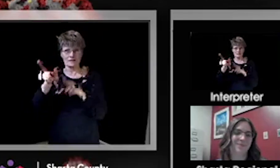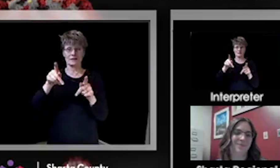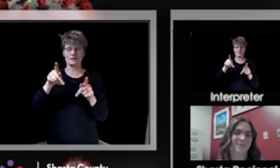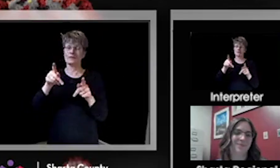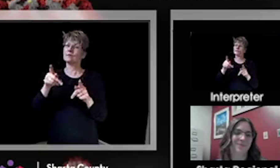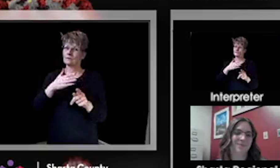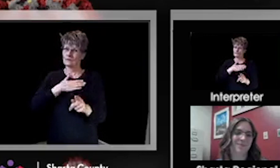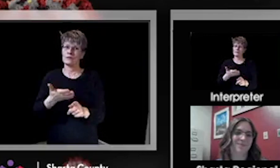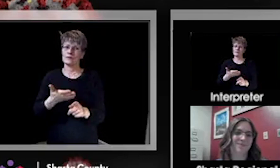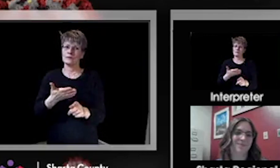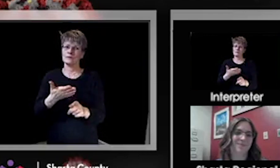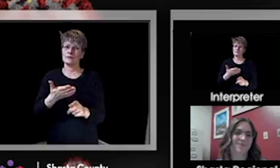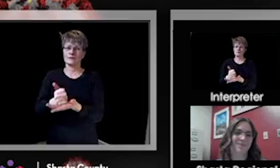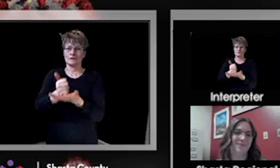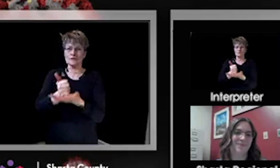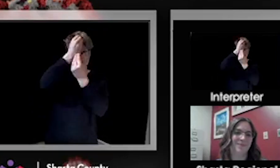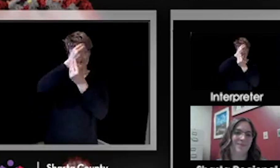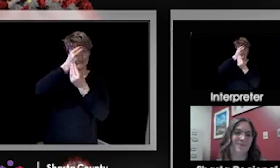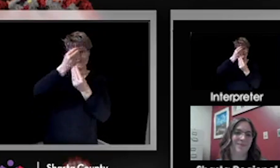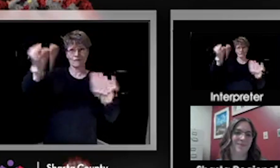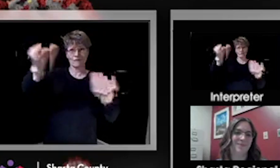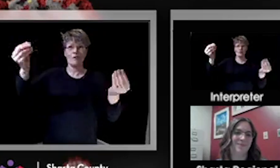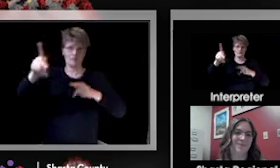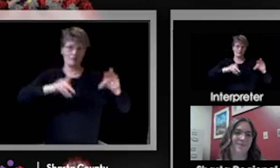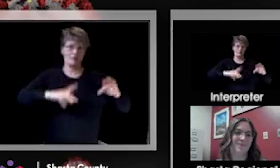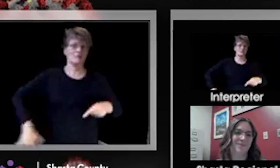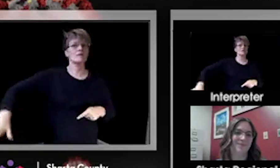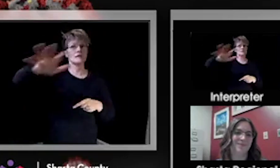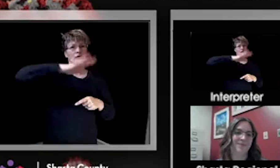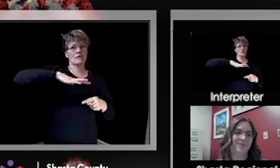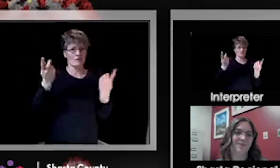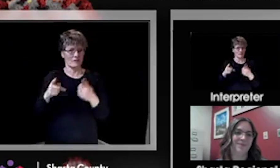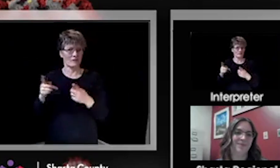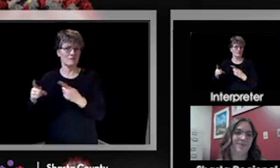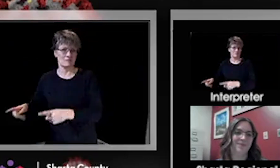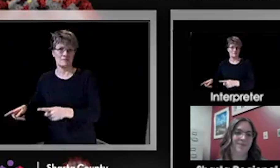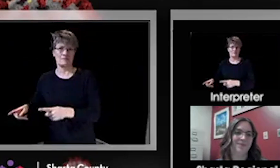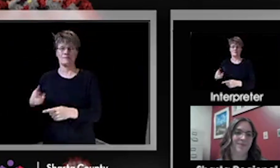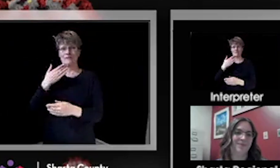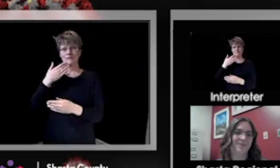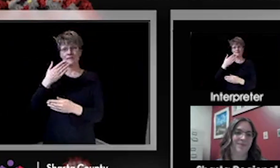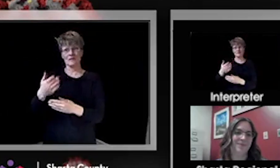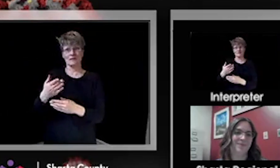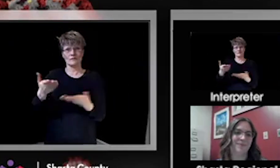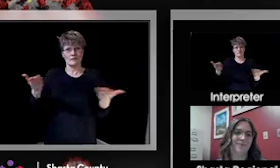informed. Thanks to all our experts for being here to answer questions from our reporters